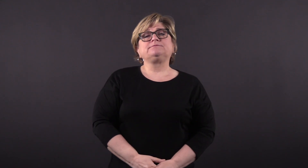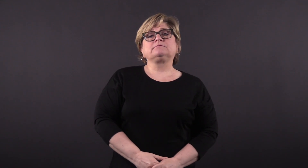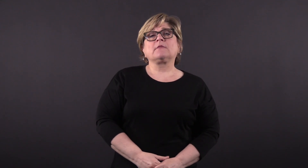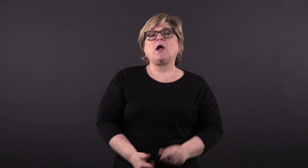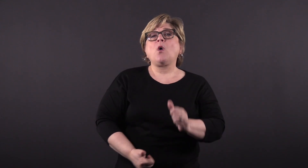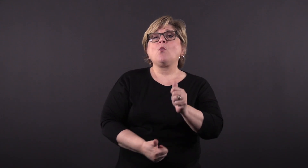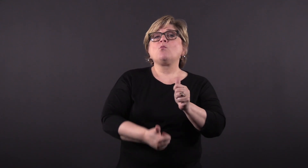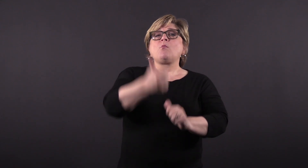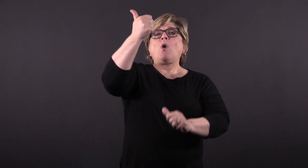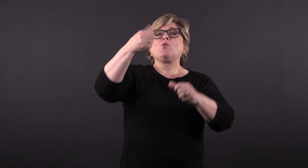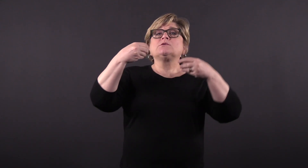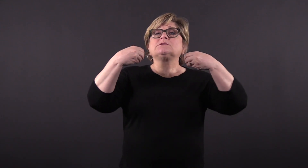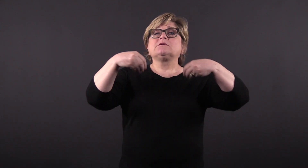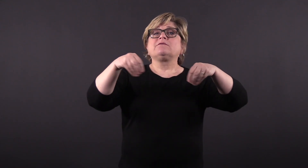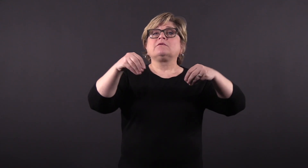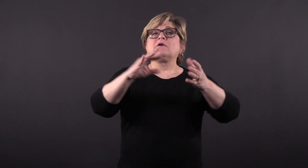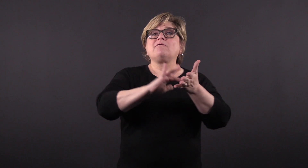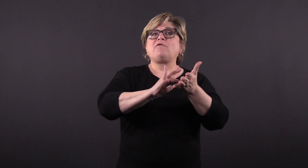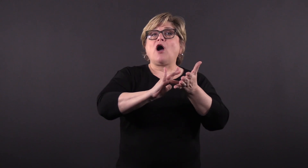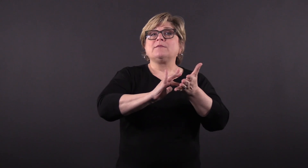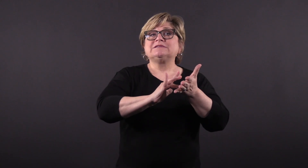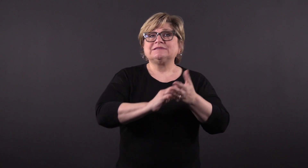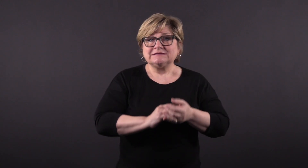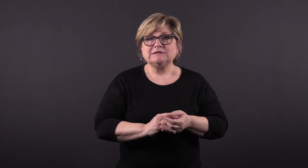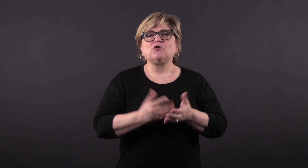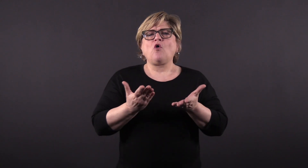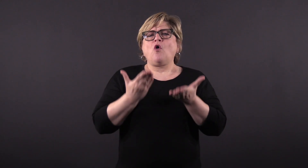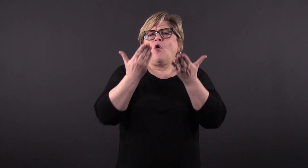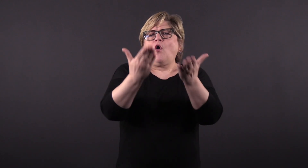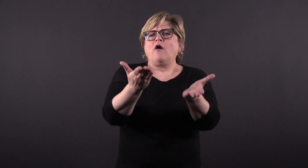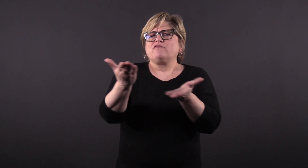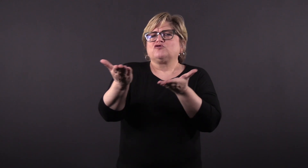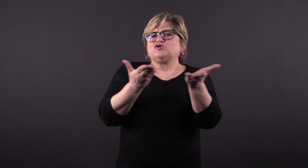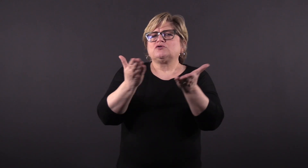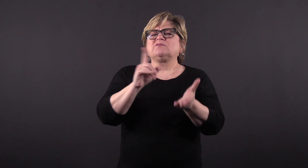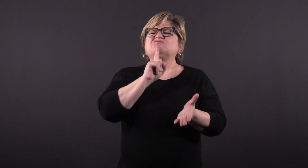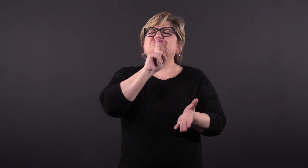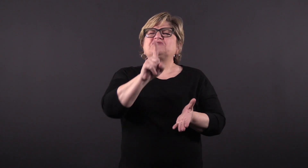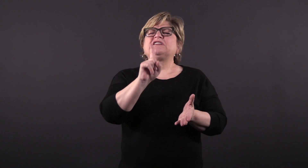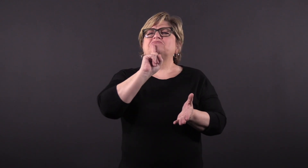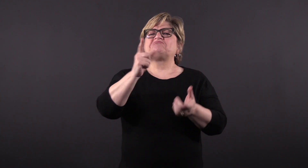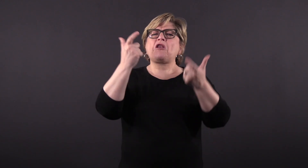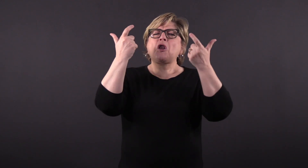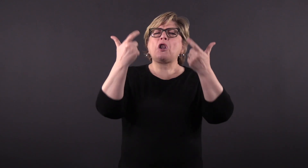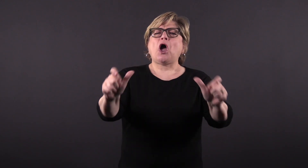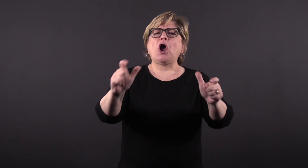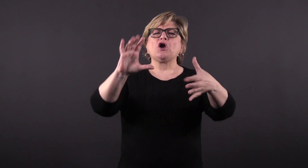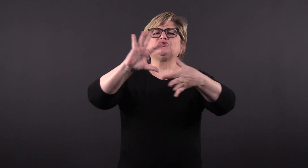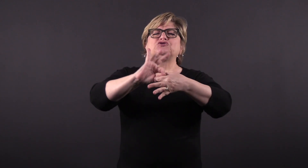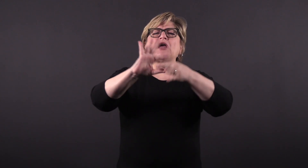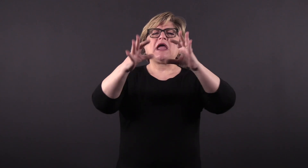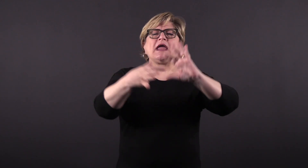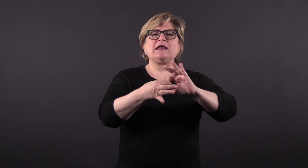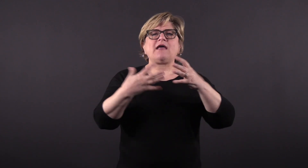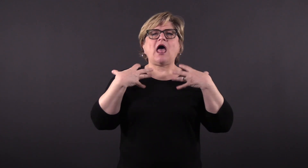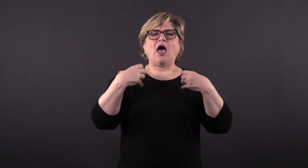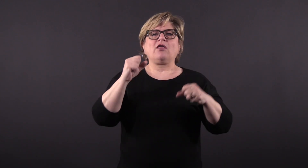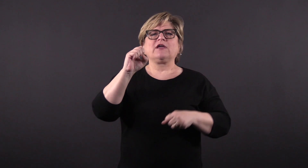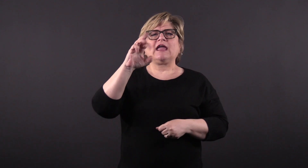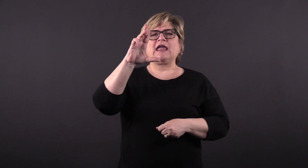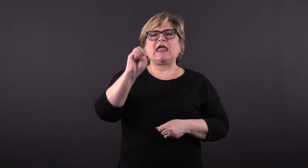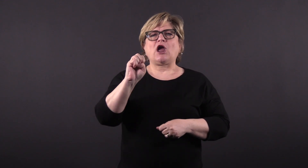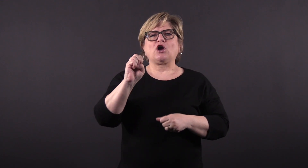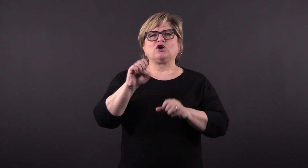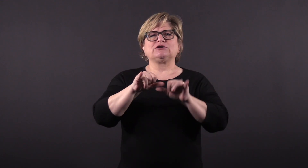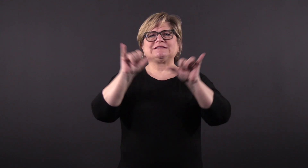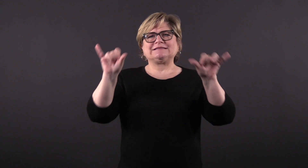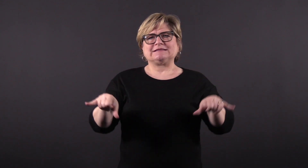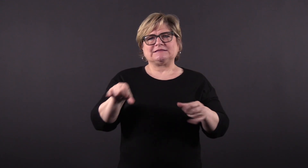Most of the pharmacies that offer this service are larger chains or health care systems.